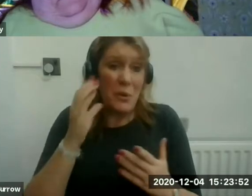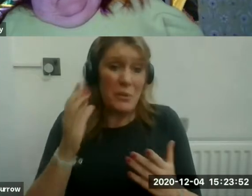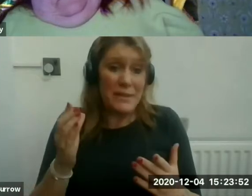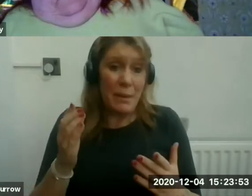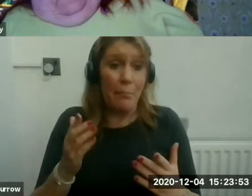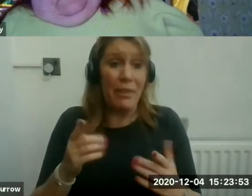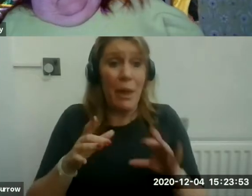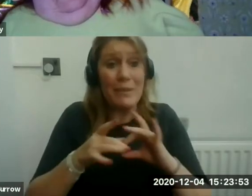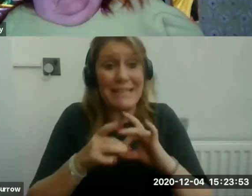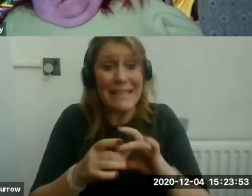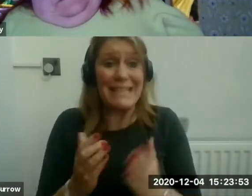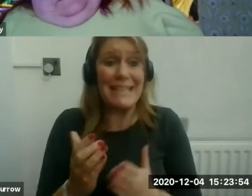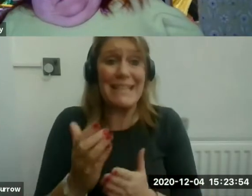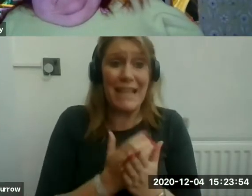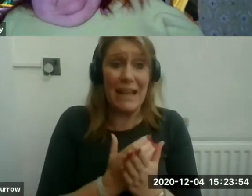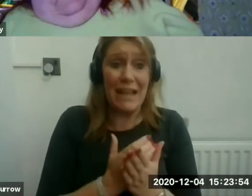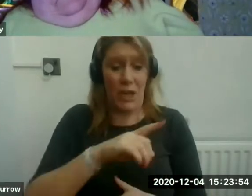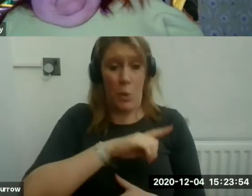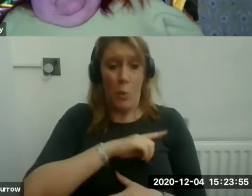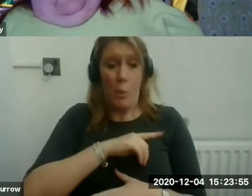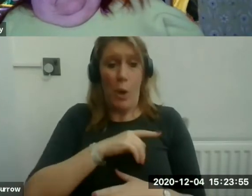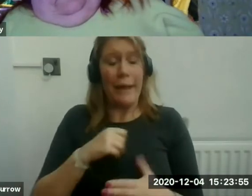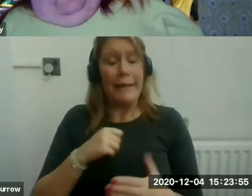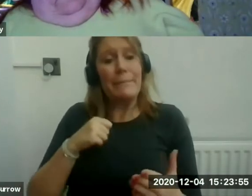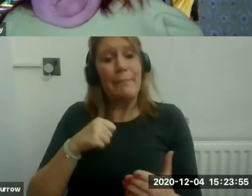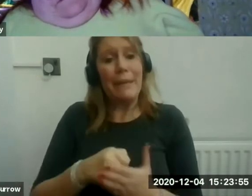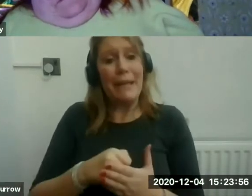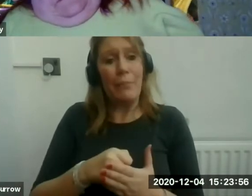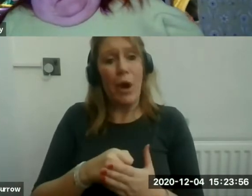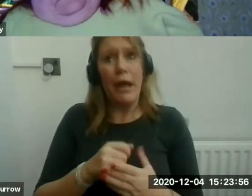aspect was minimising external equipment,